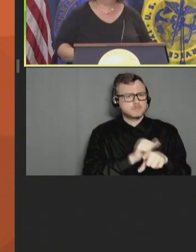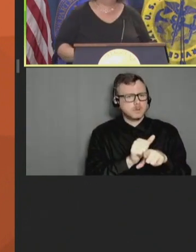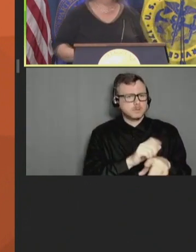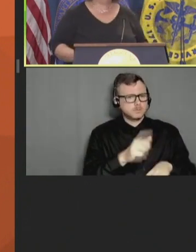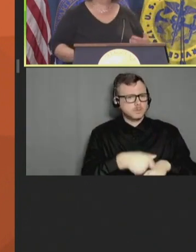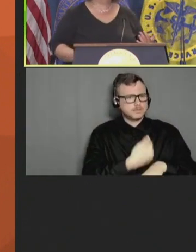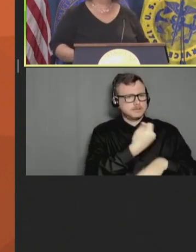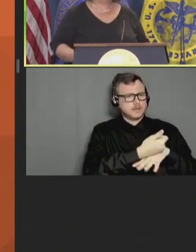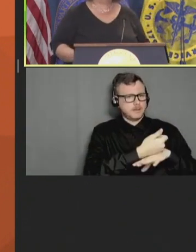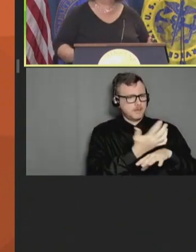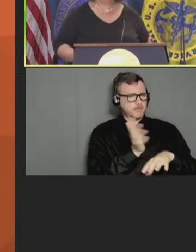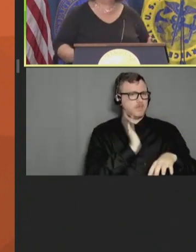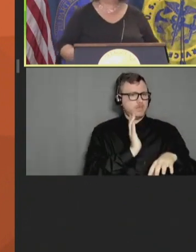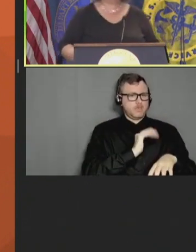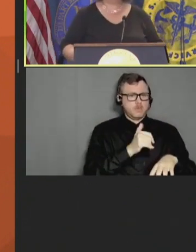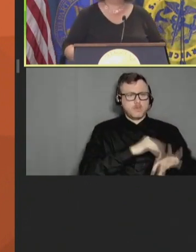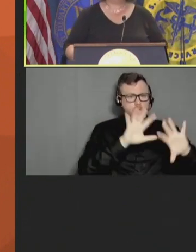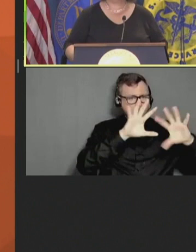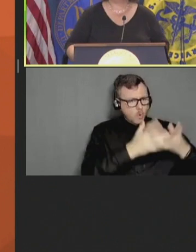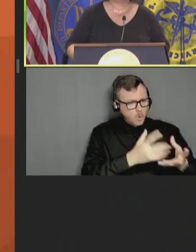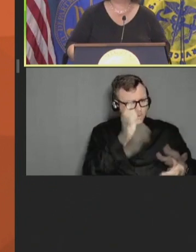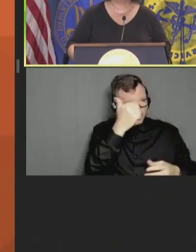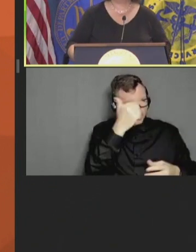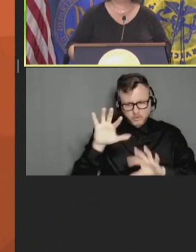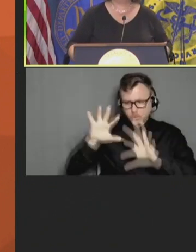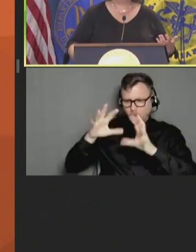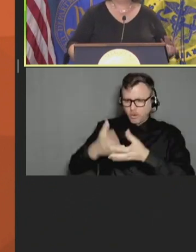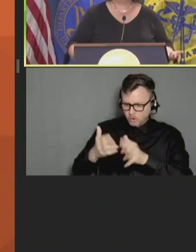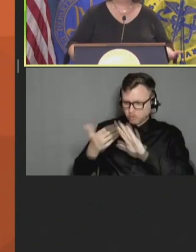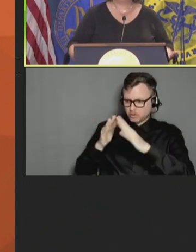did have a whole of government and whole of community response to COVID, and making sure